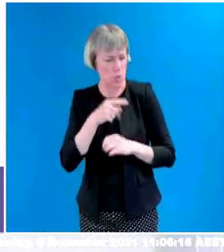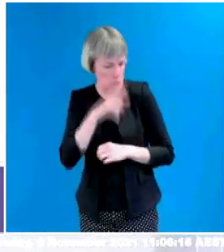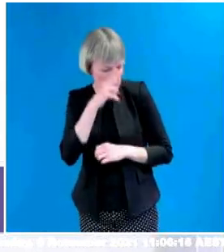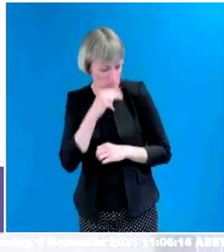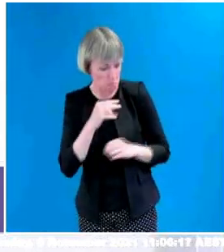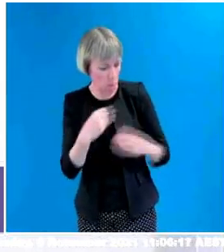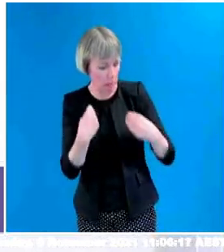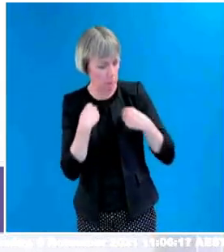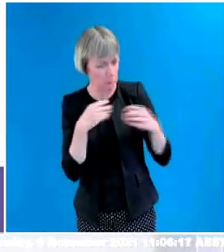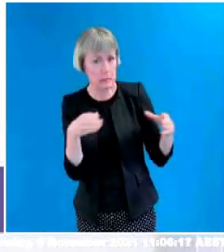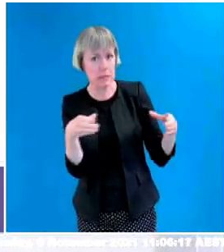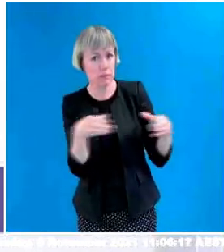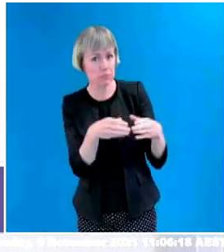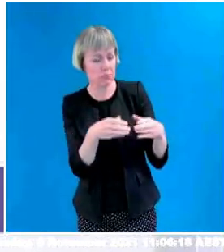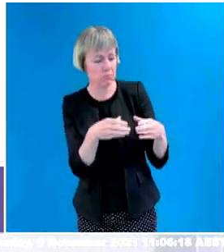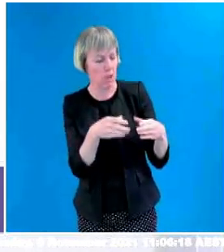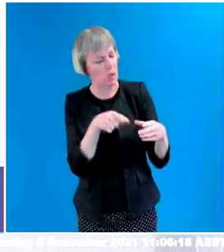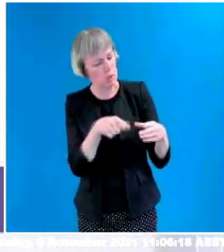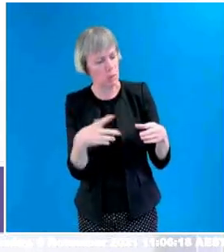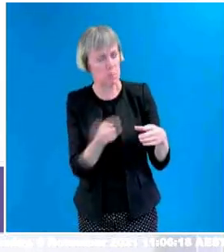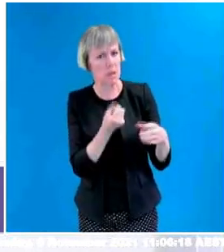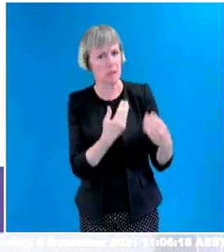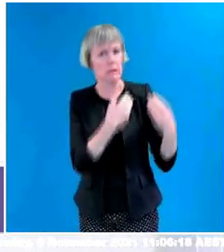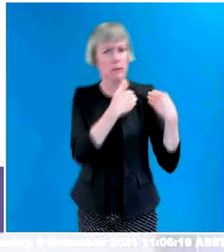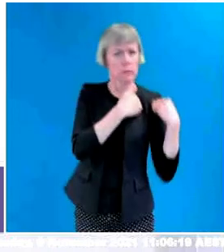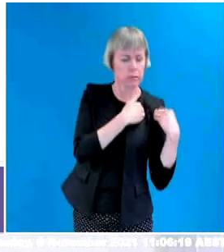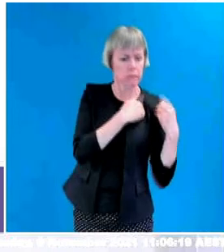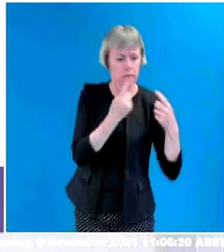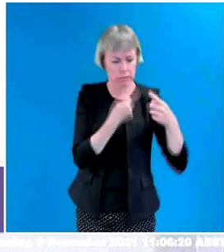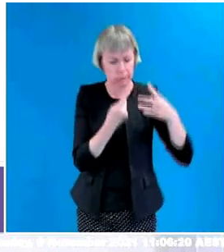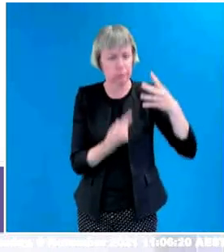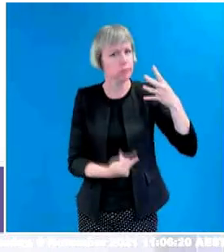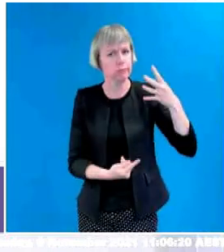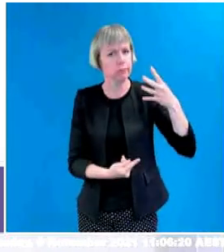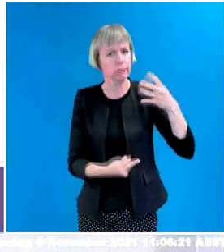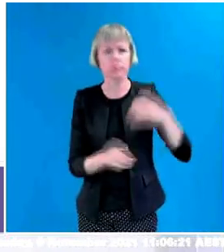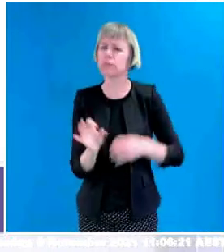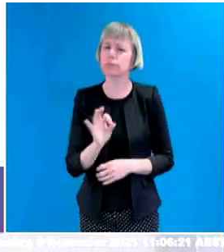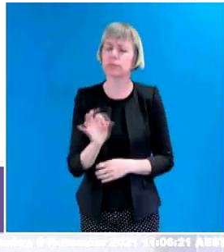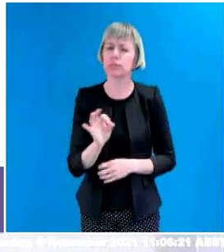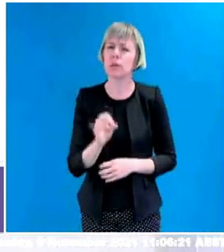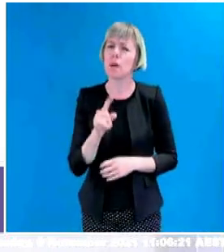here is the gambit of human rights and when you are looking at how you operate,